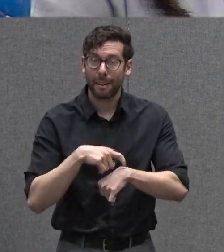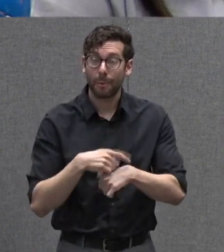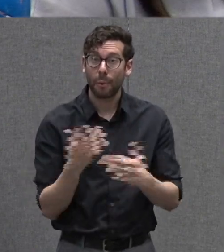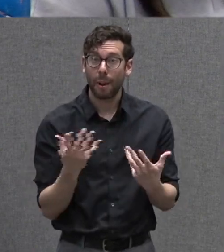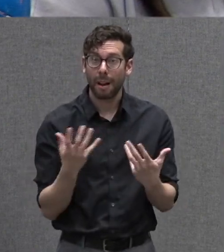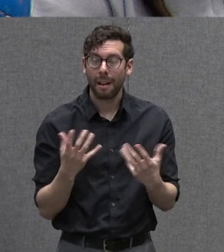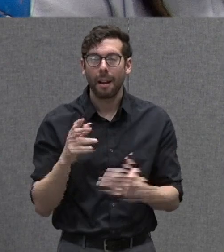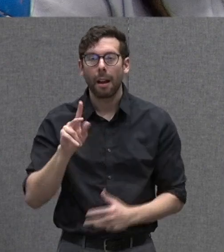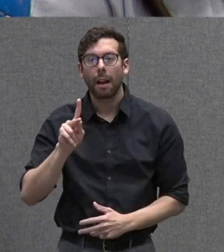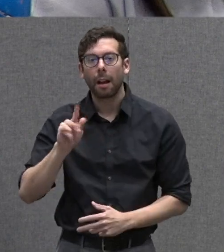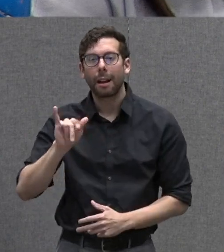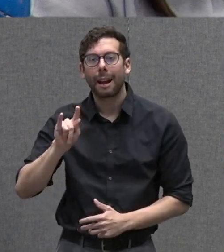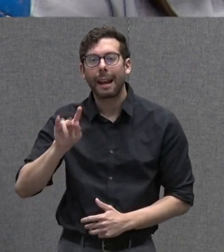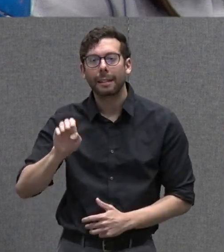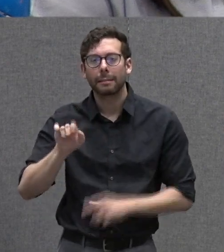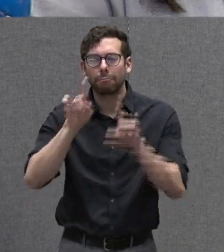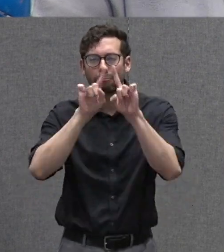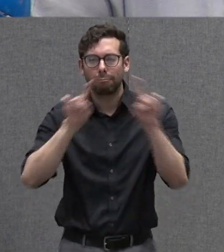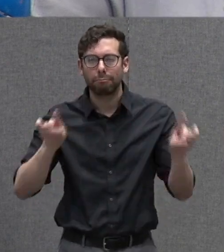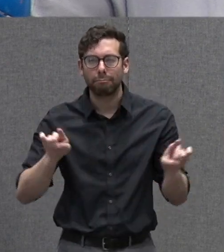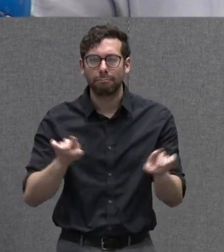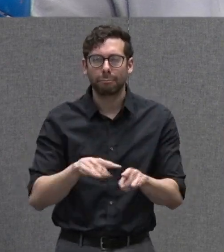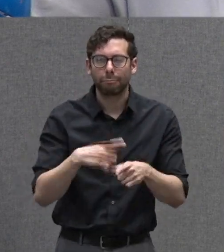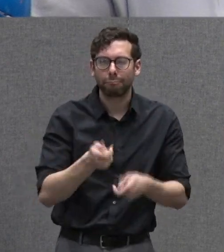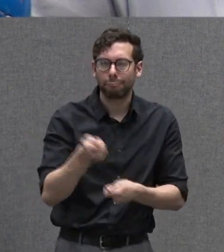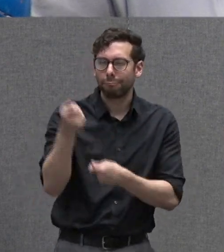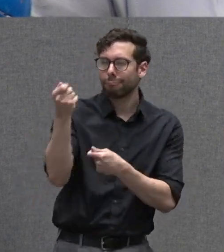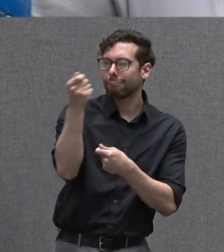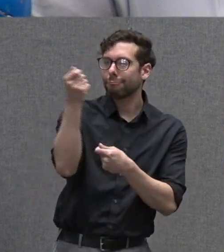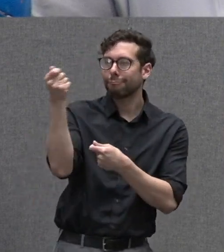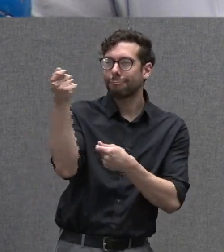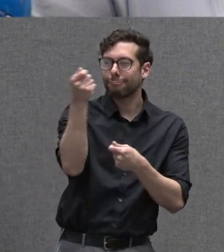and I chose the word invigorating,